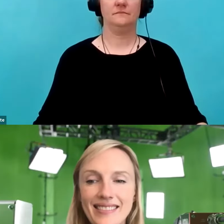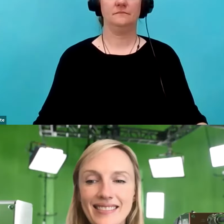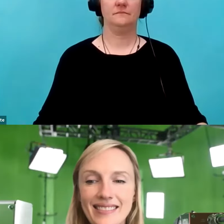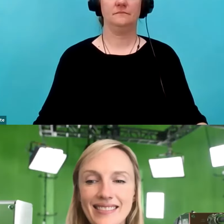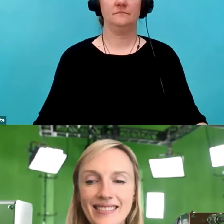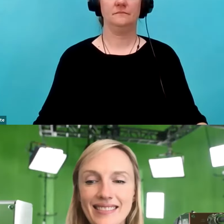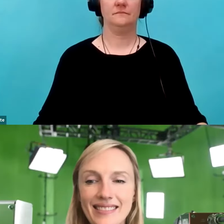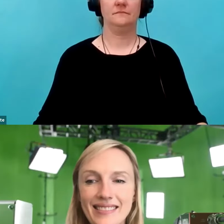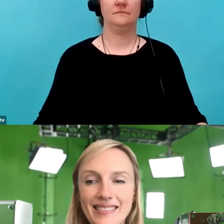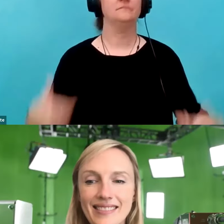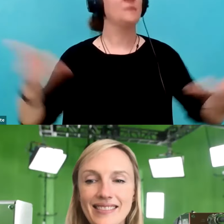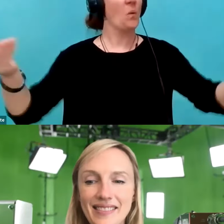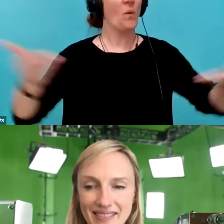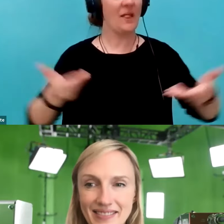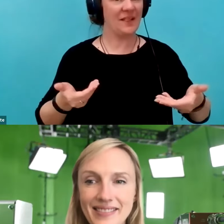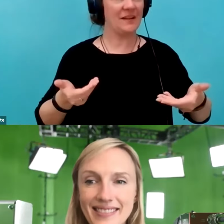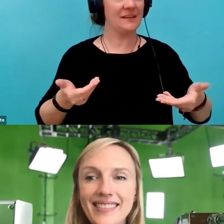Jonathan de Armas: So welcome, Christina, Joanna.